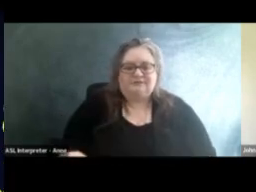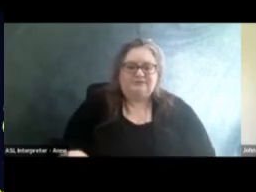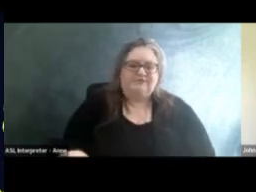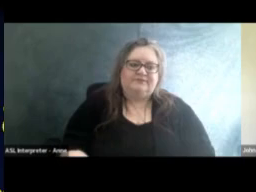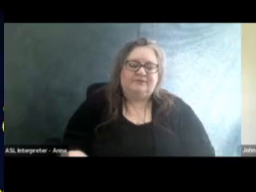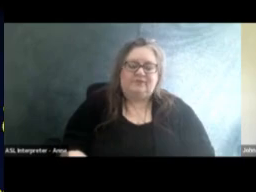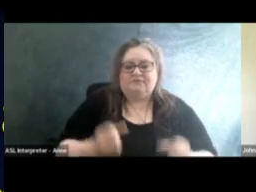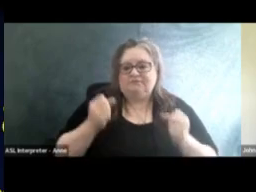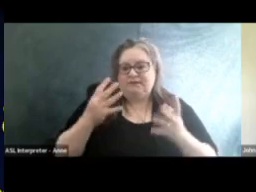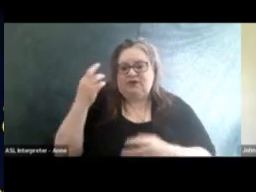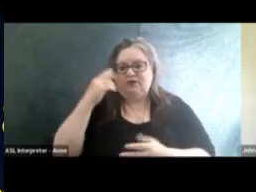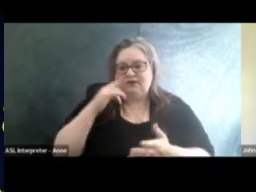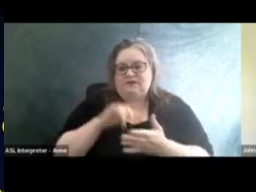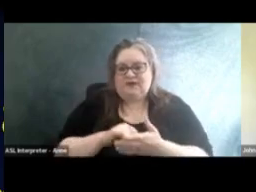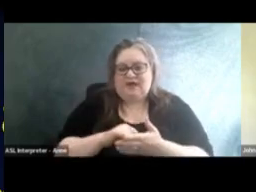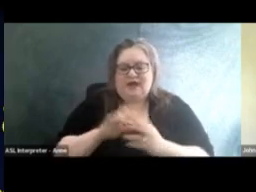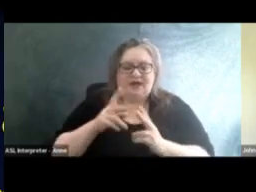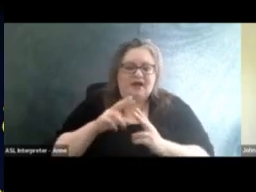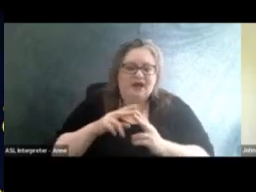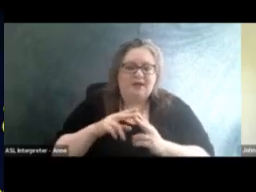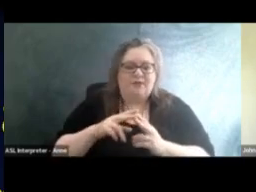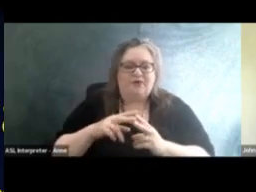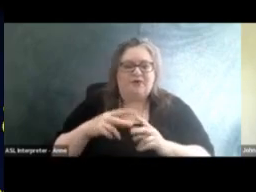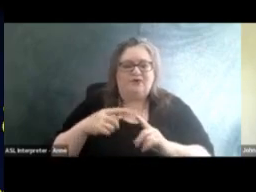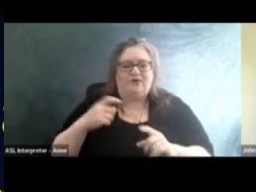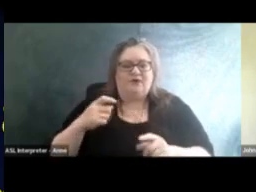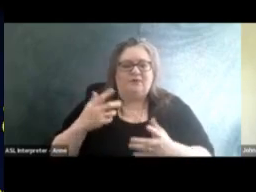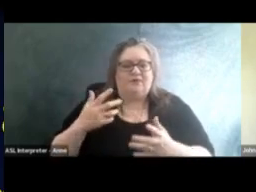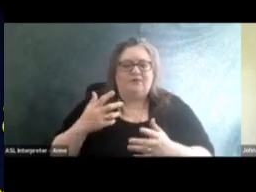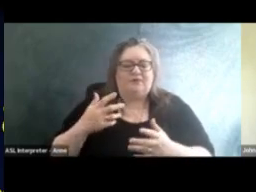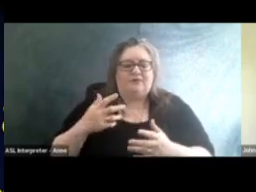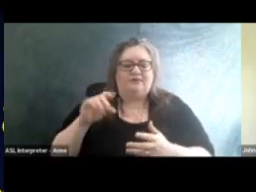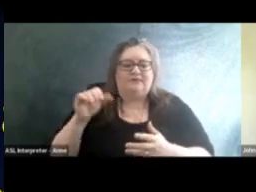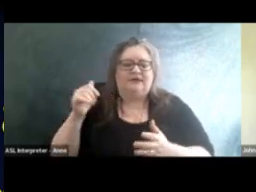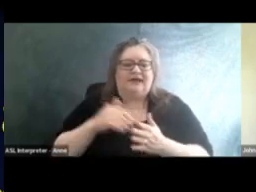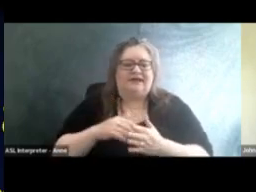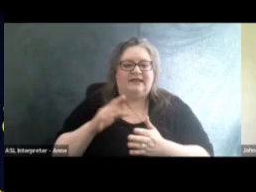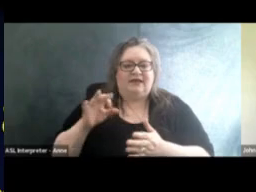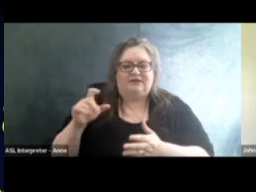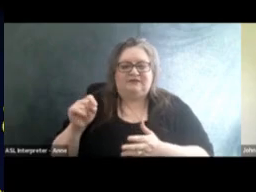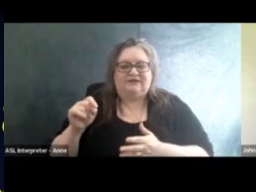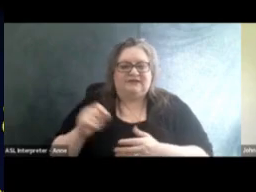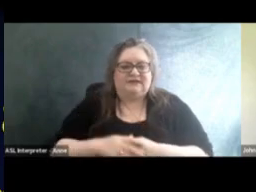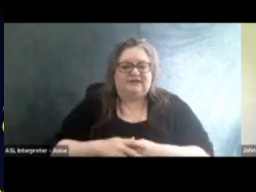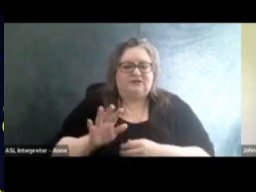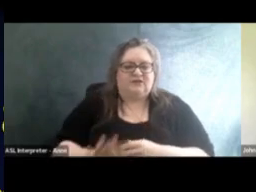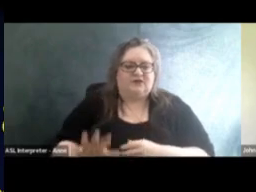reasons for this, a couple just kind of from 10,000 feet or so, is that the neurobehavioral